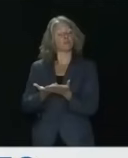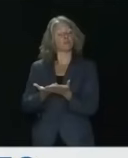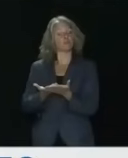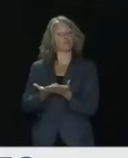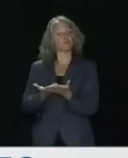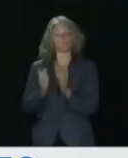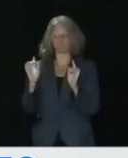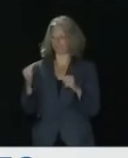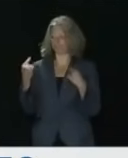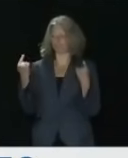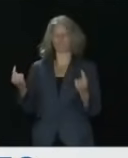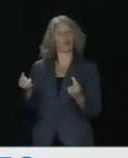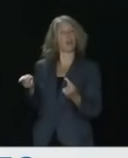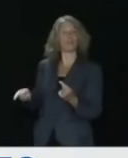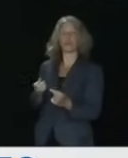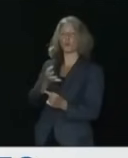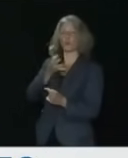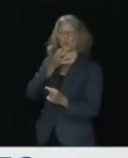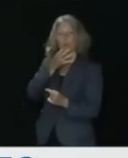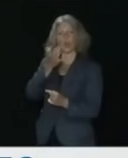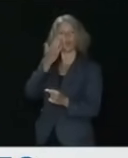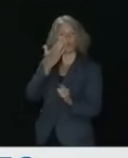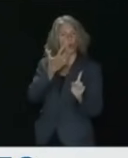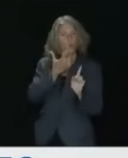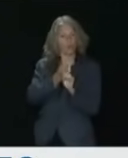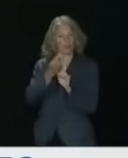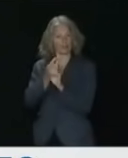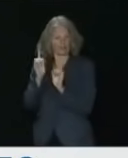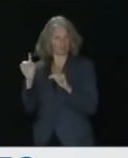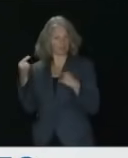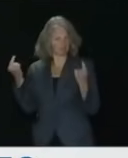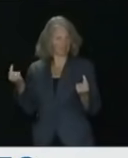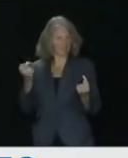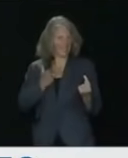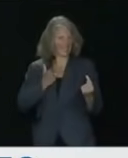ARE BASED ON EMERGING EVIDENCE, OVER TOP OF A STRONG FOUNDATION